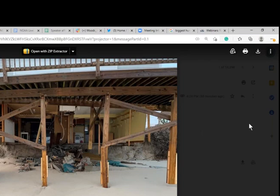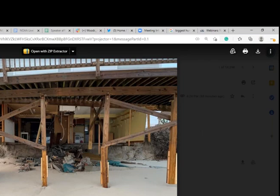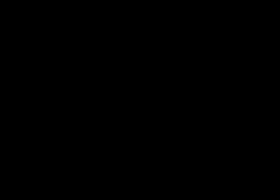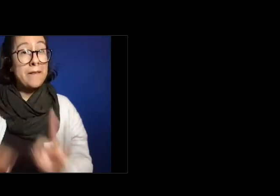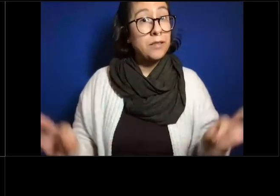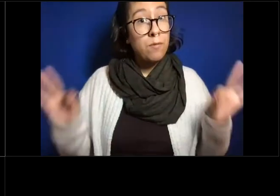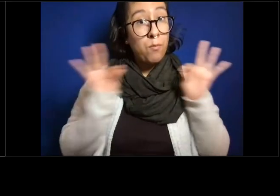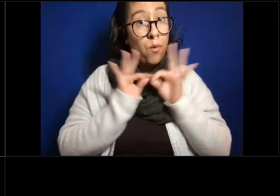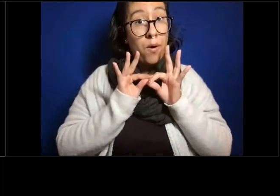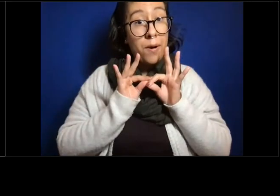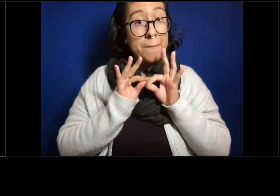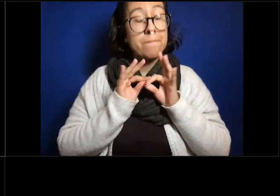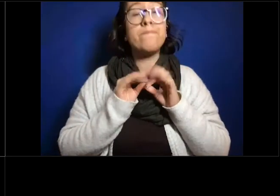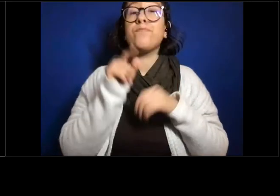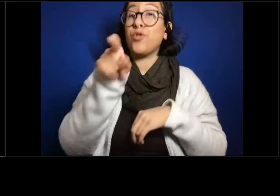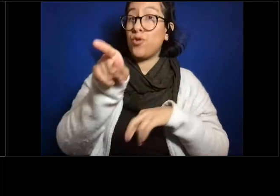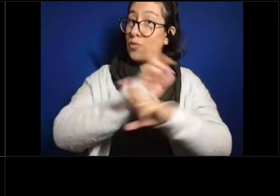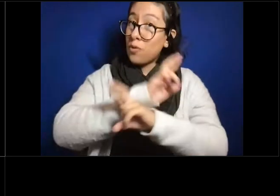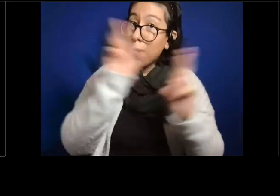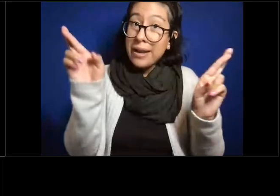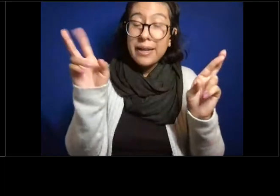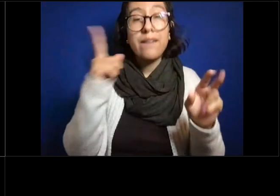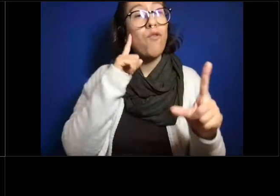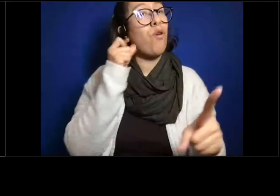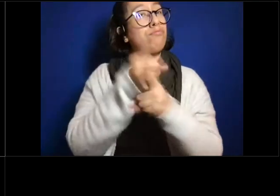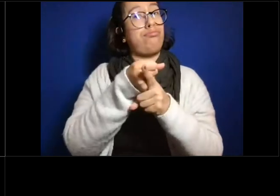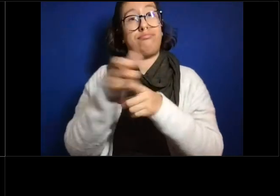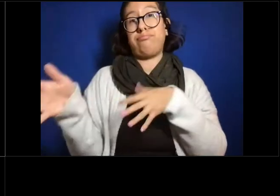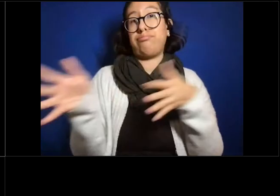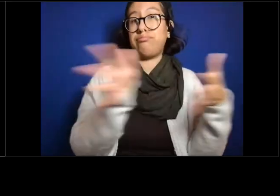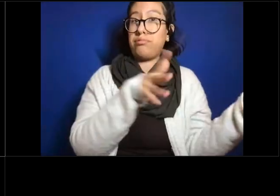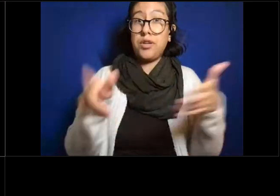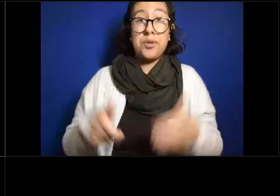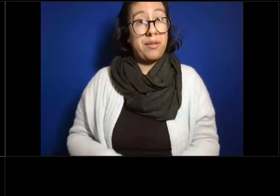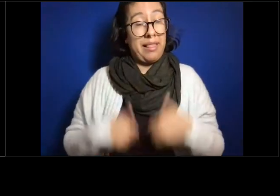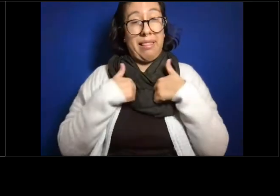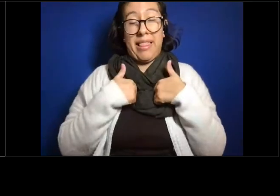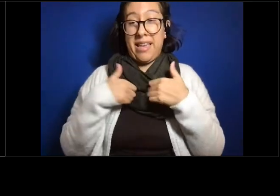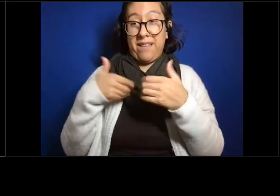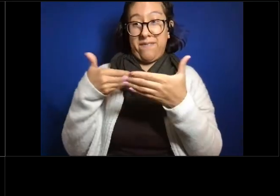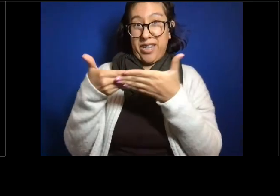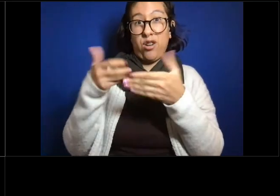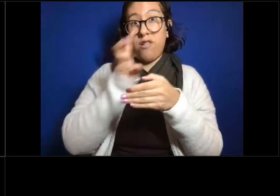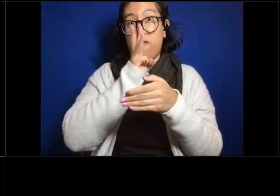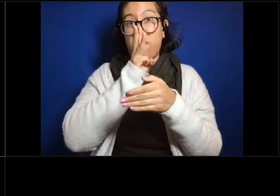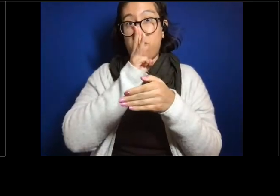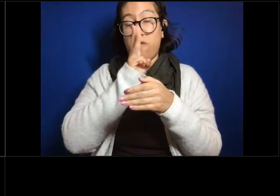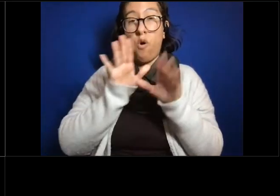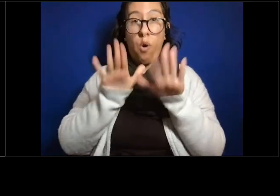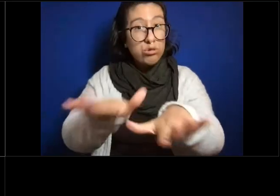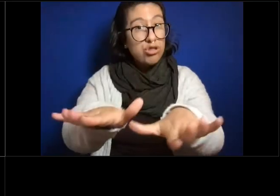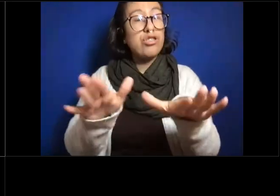that you are prepared and ready for these big storms if you live in an area where you might be exposed to them.